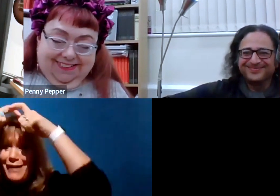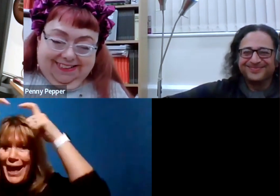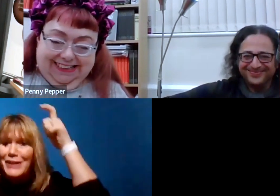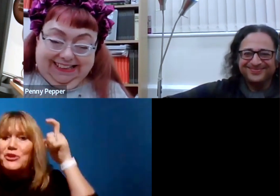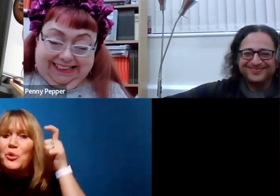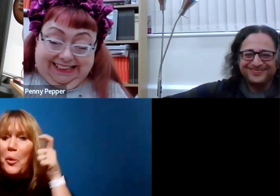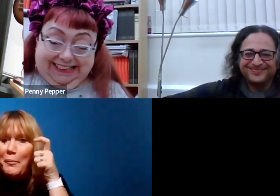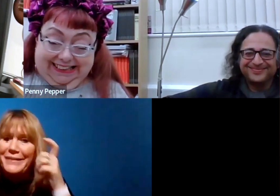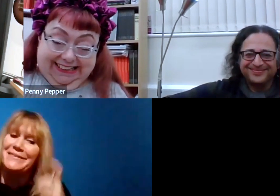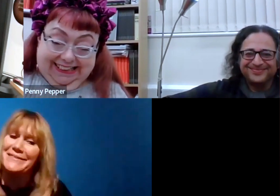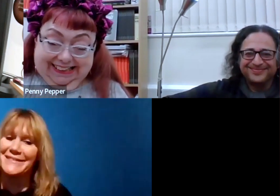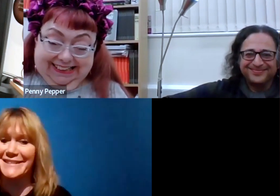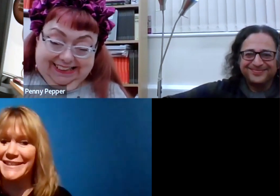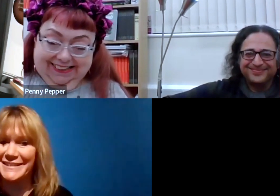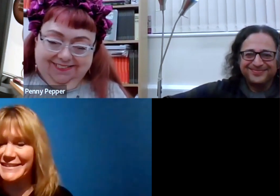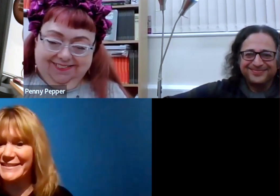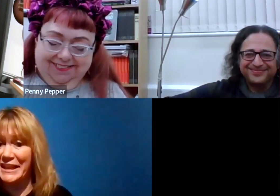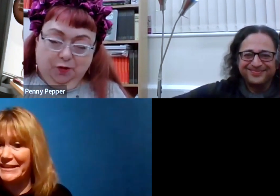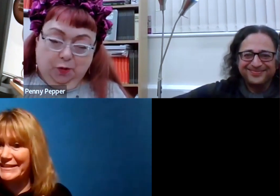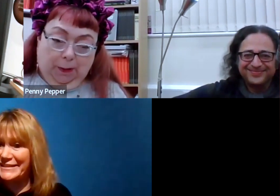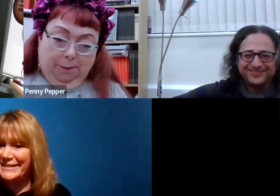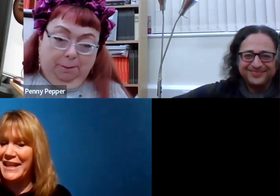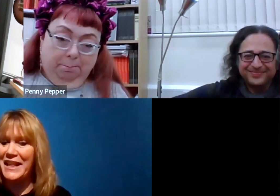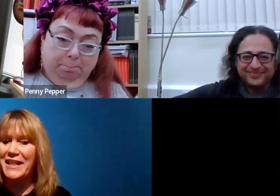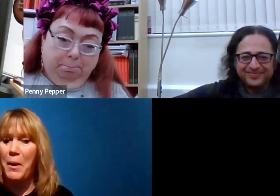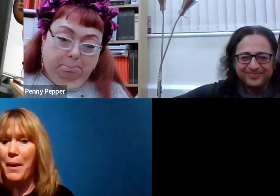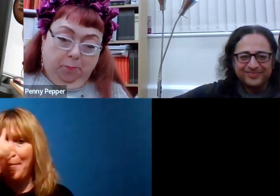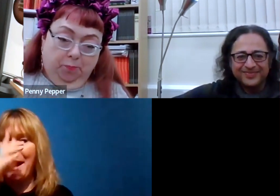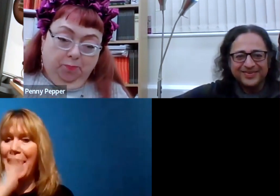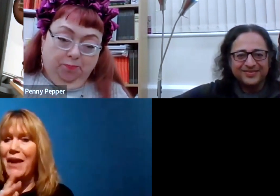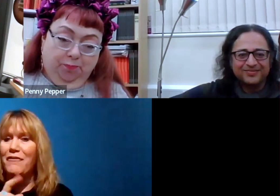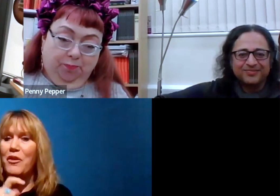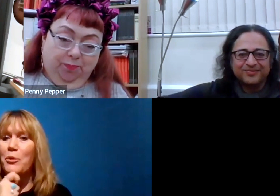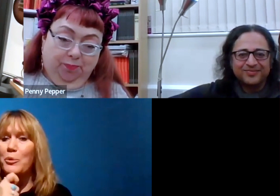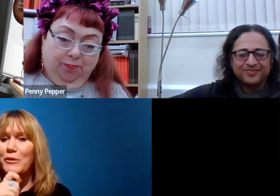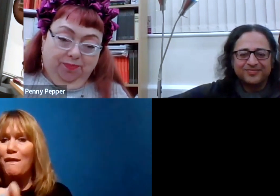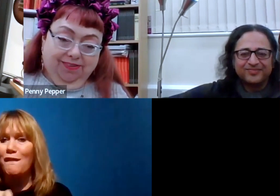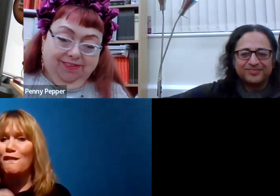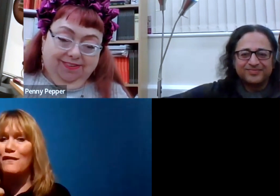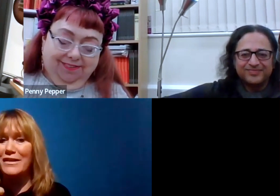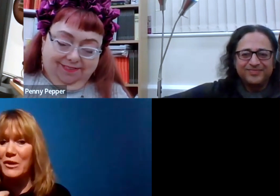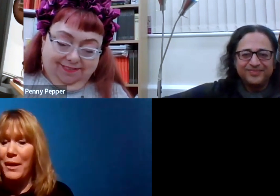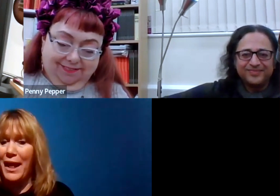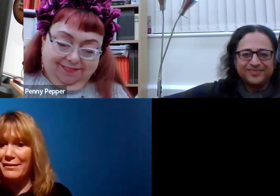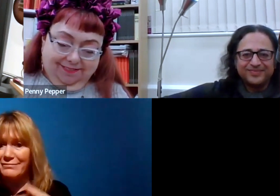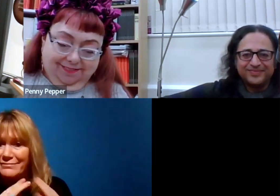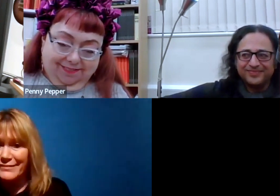but there are some of us among us looking for a little bit more